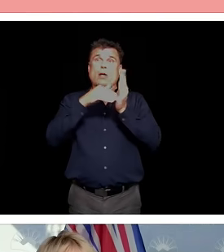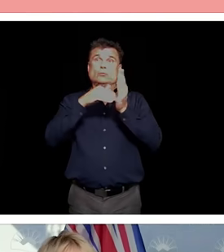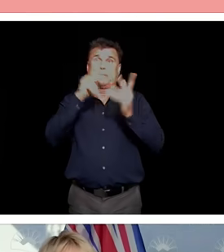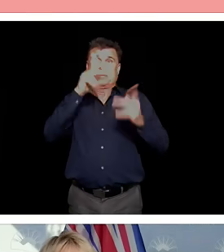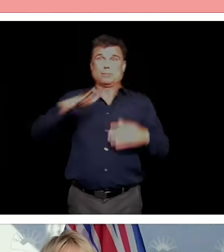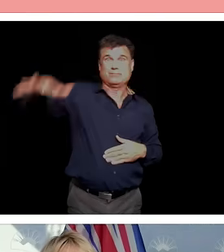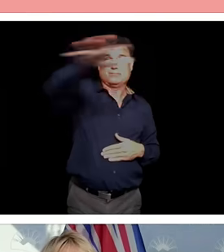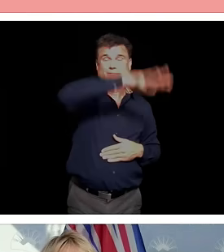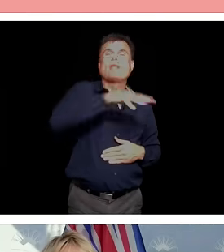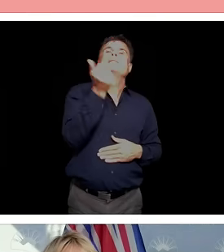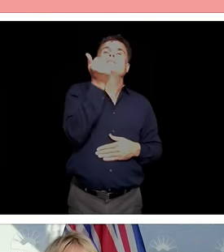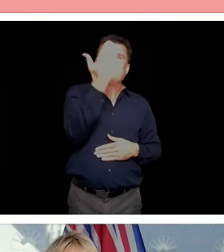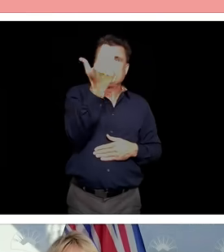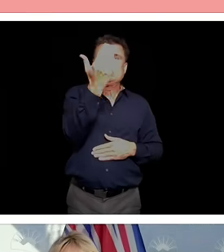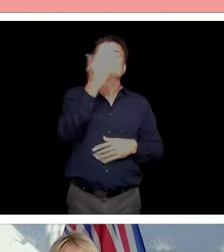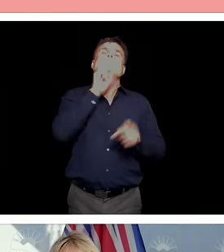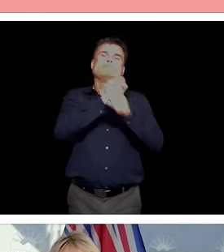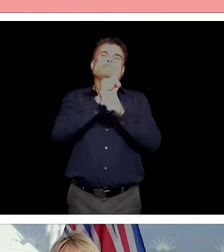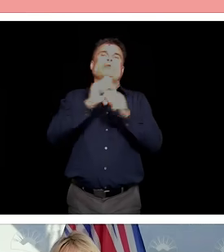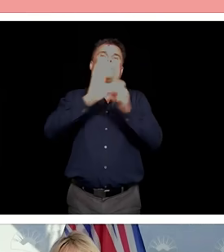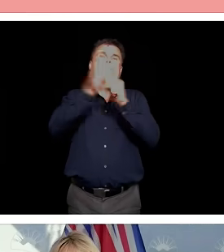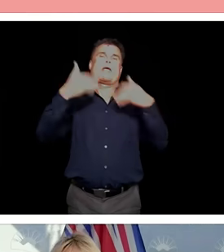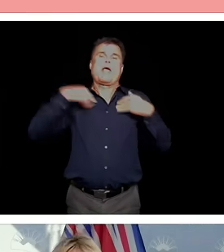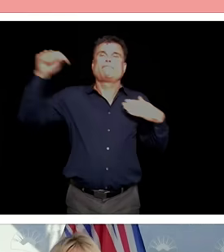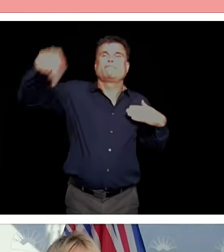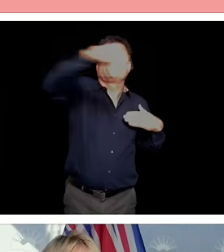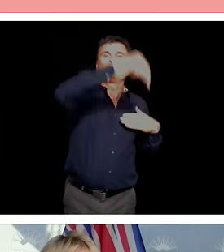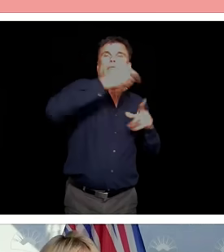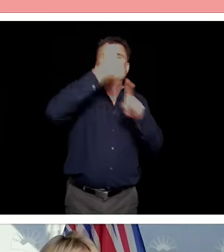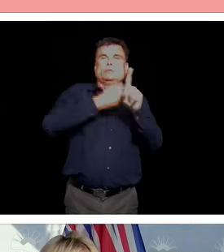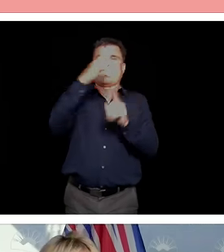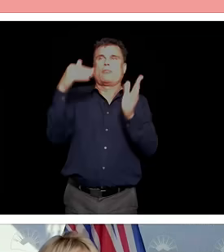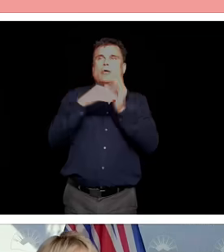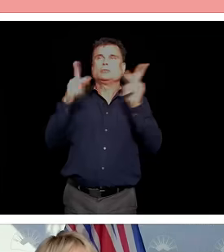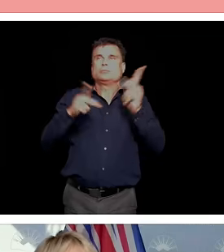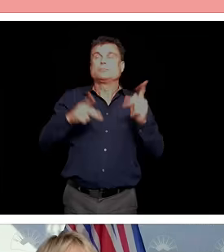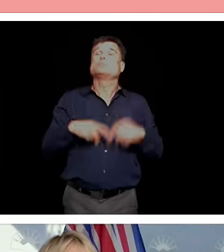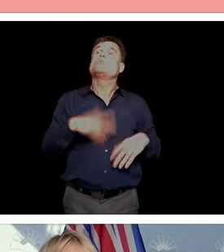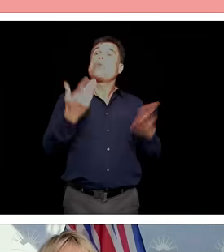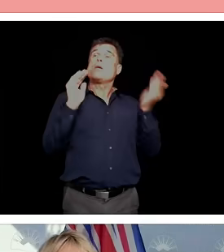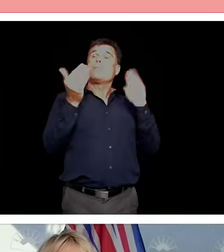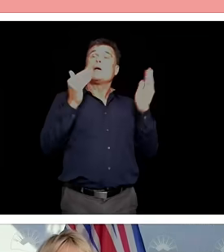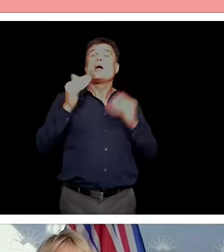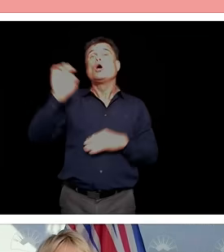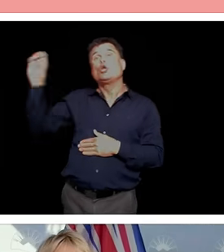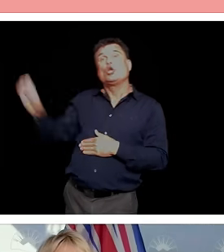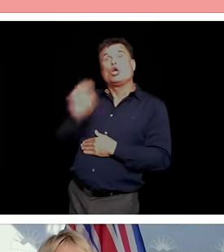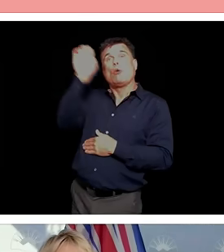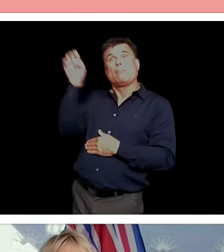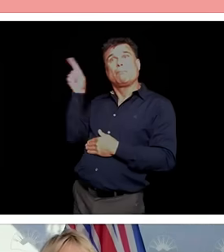This is a similar depiction of the proportions that we are seeing in different age groups as we progress